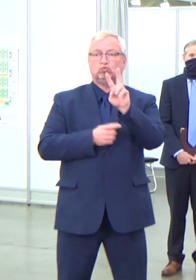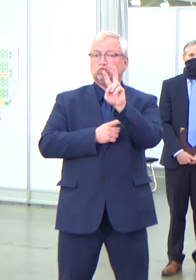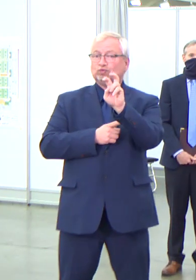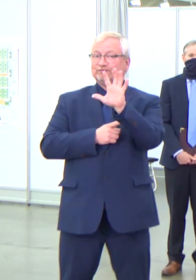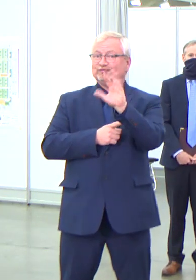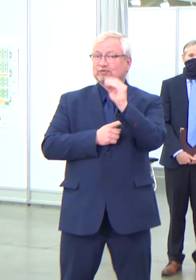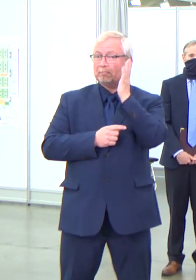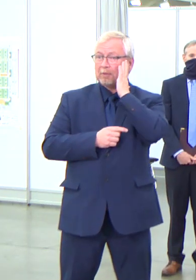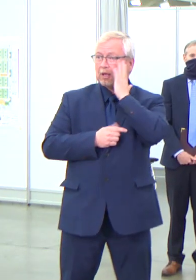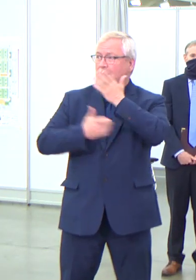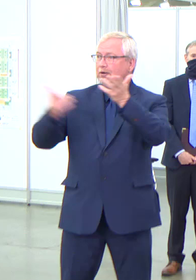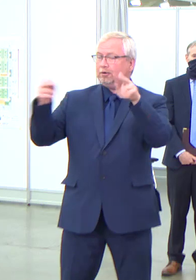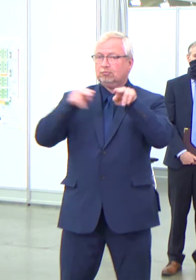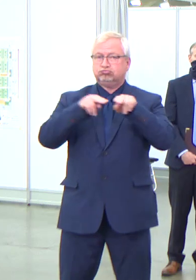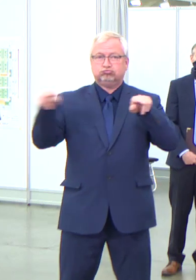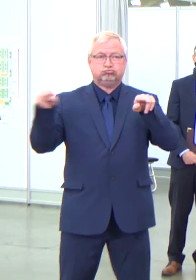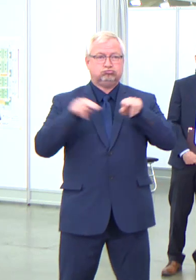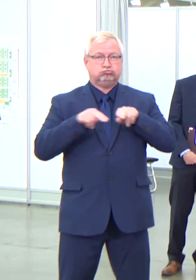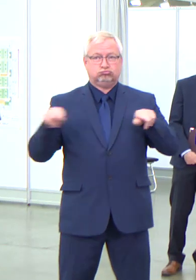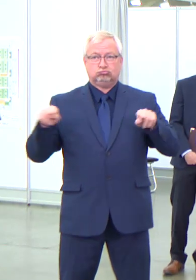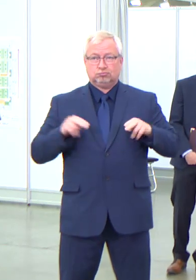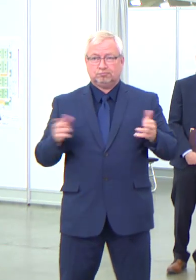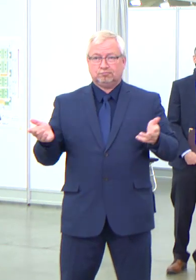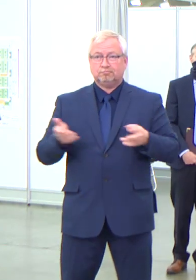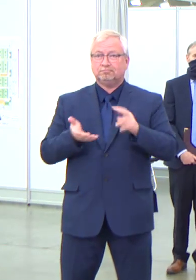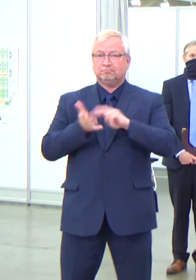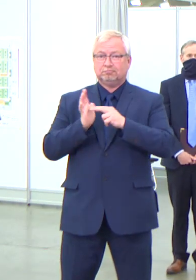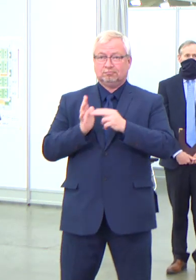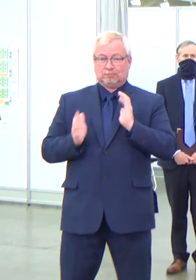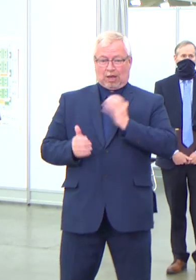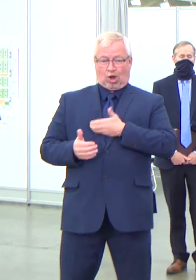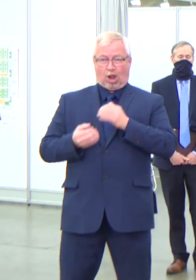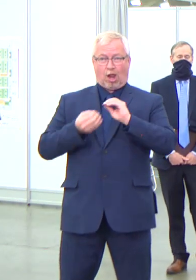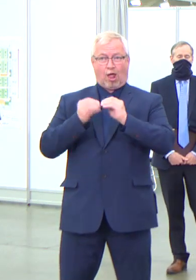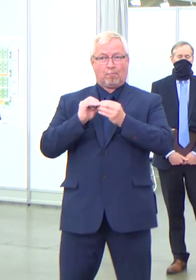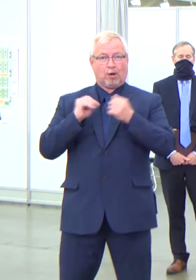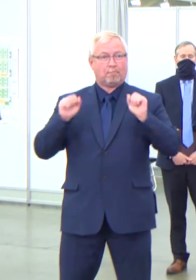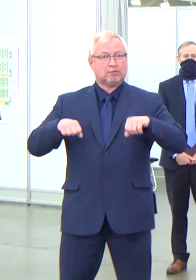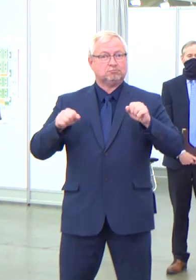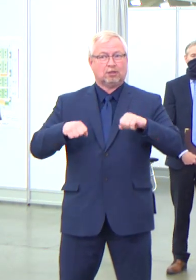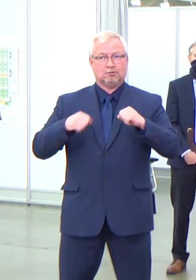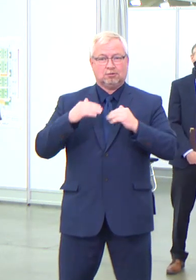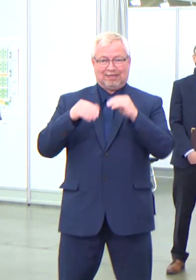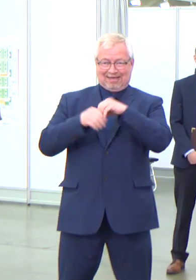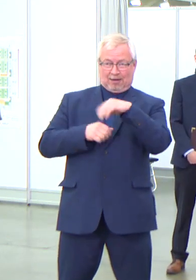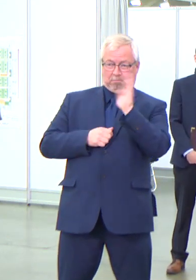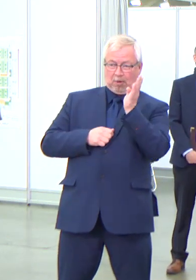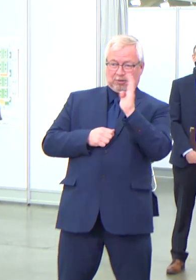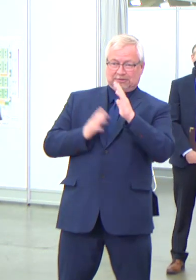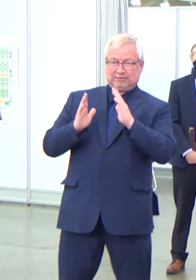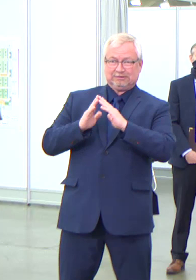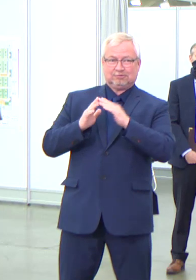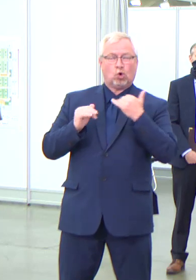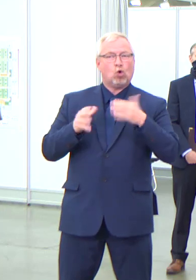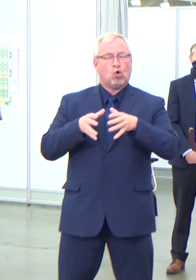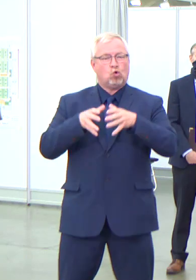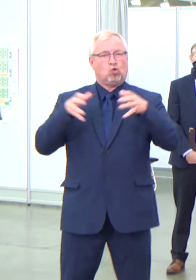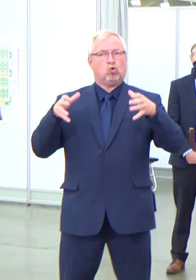recover by providing an additional 250 beds here at this field hospital, expanding the capacity of Baltimore City healthcare